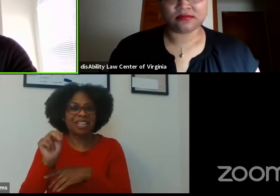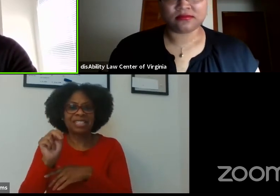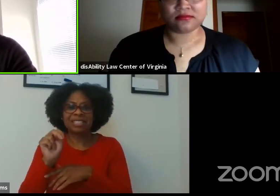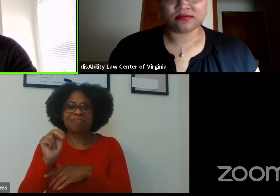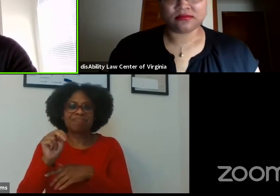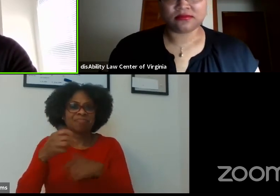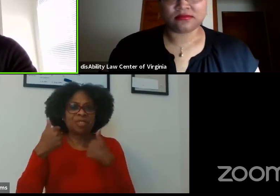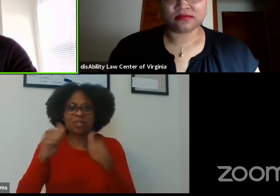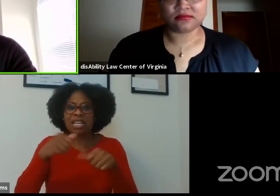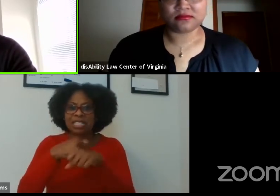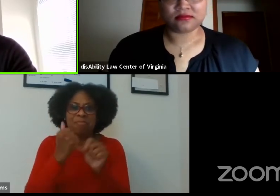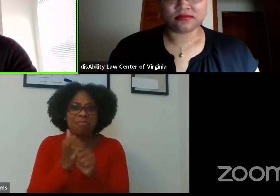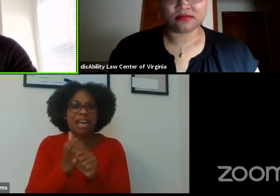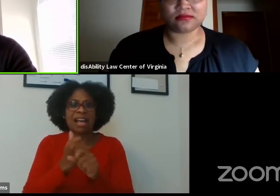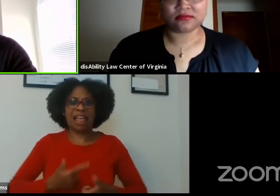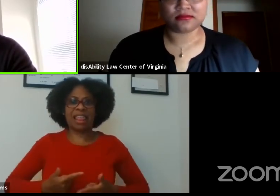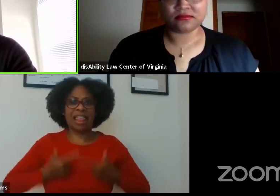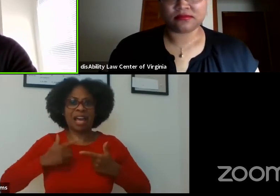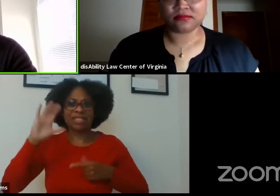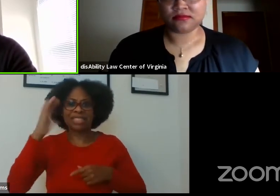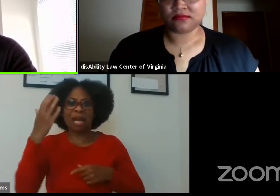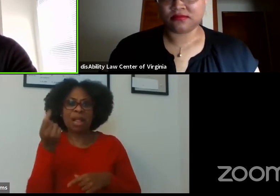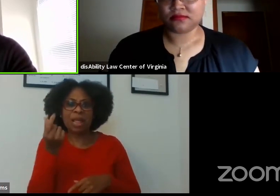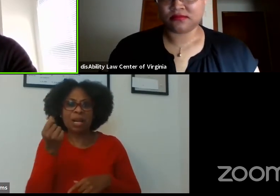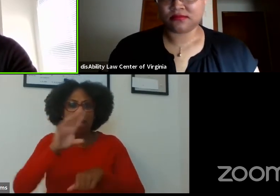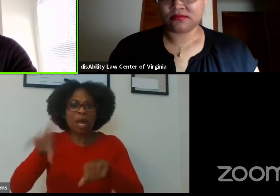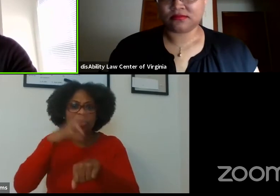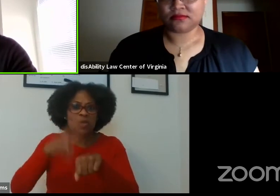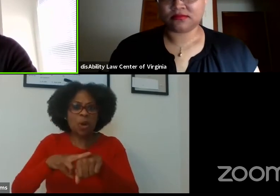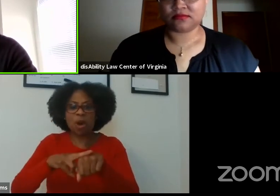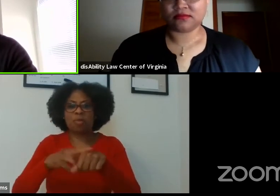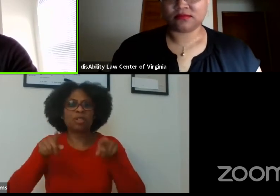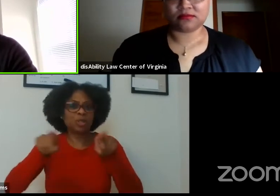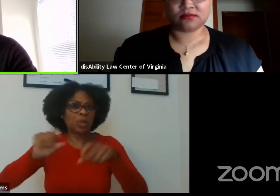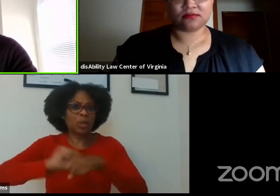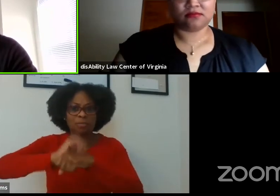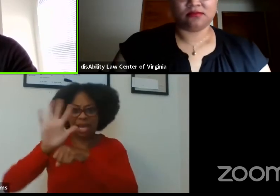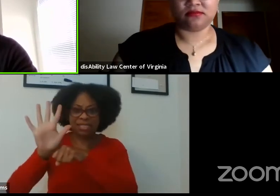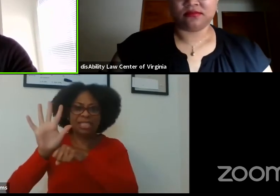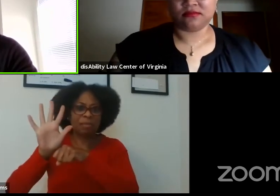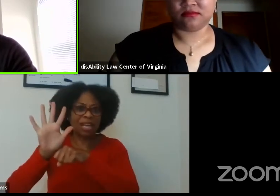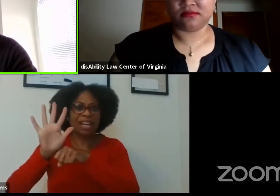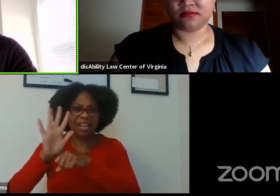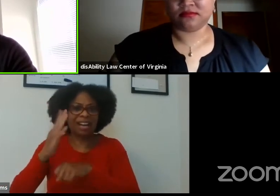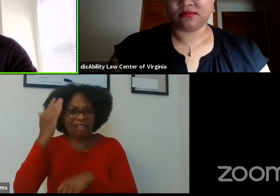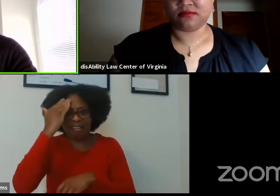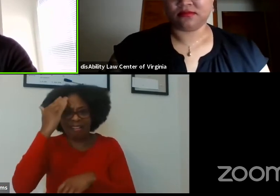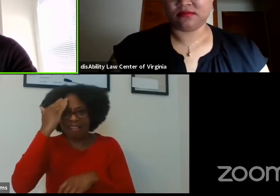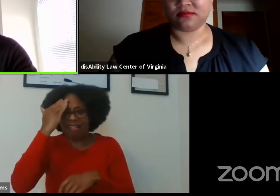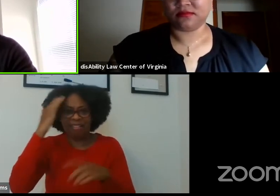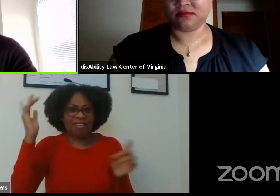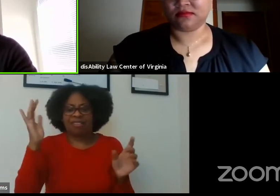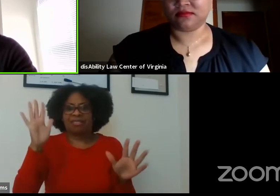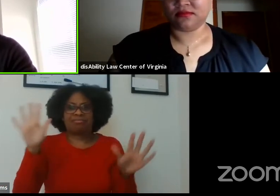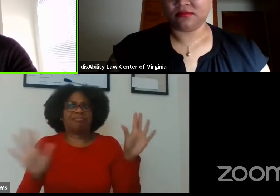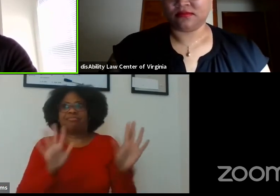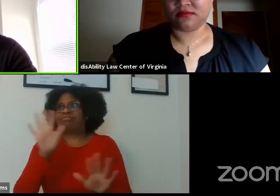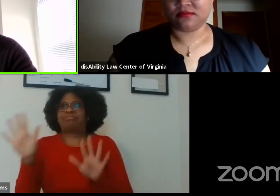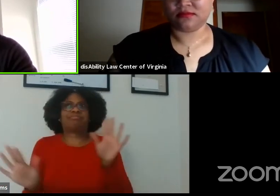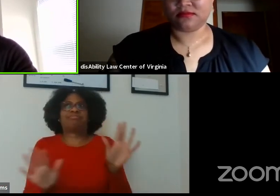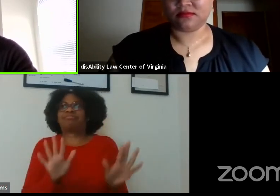seem a little normal in the mist of all this uncertainty that we have going on right now.